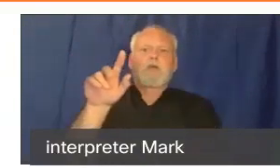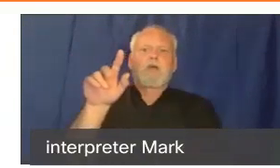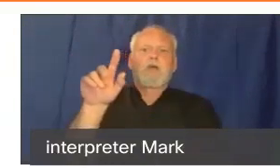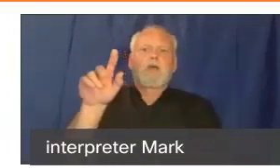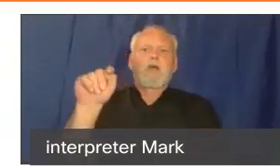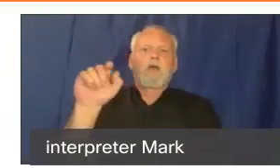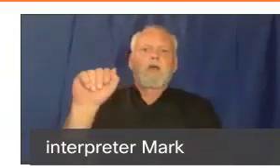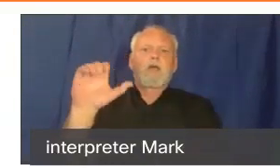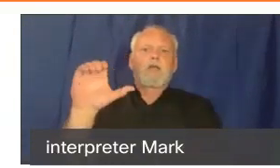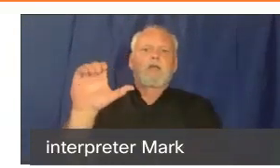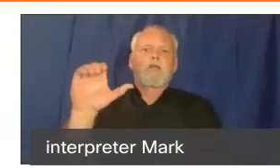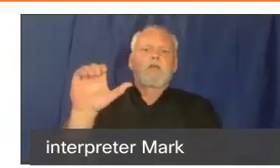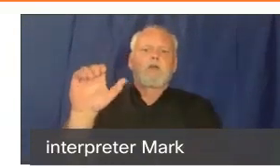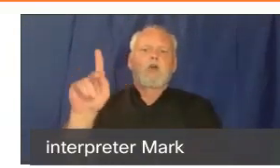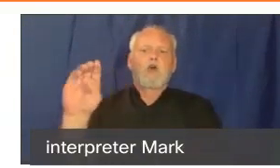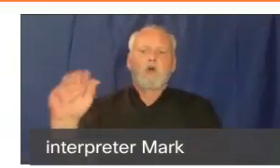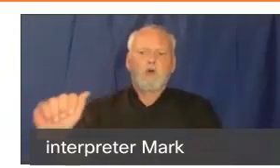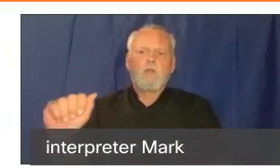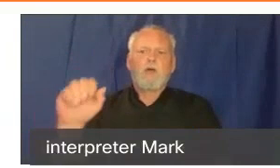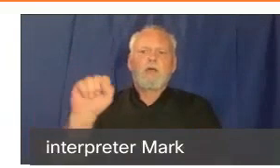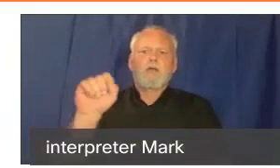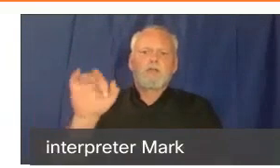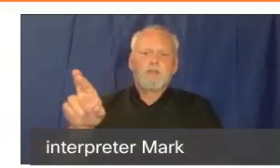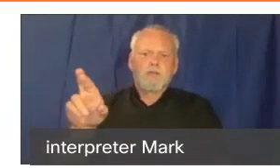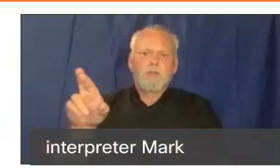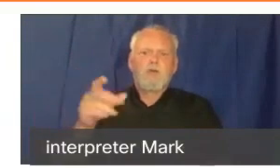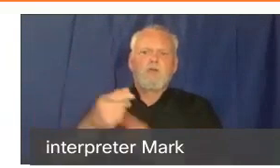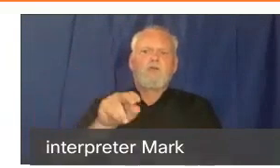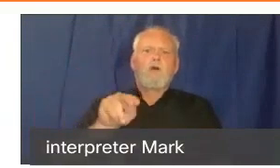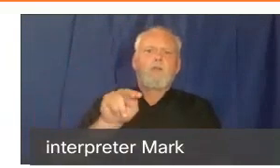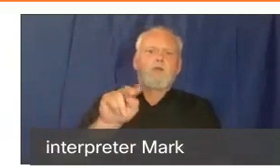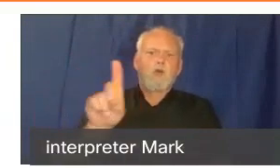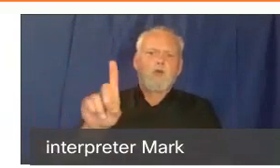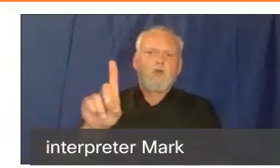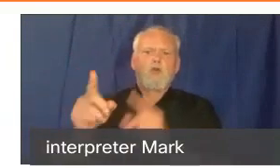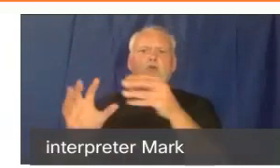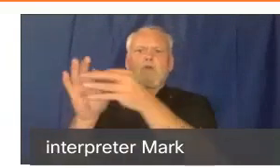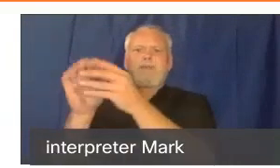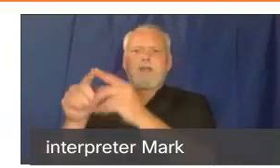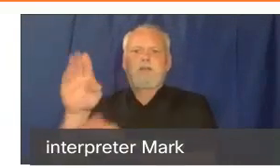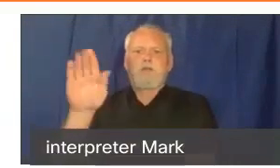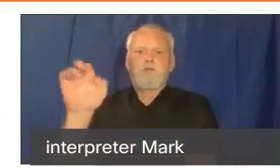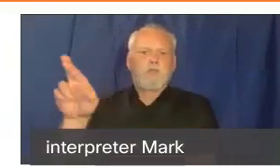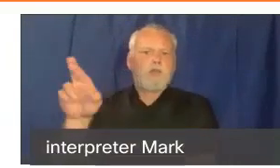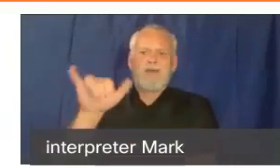Of the Met branch trail from North Dakota avenue to connect up to Blair road at that really messy intersection.